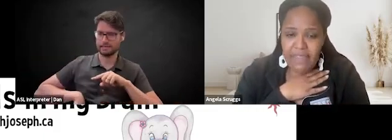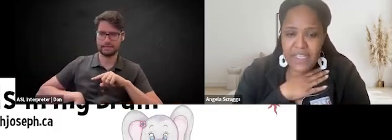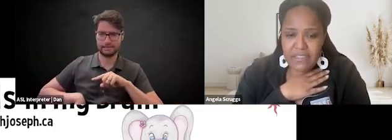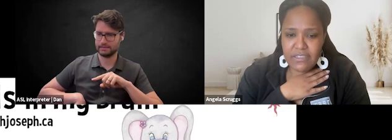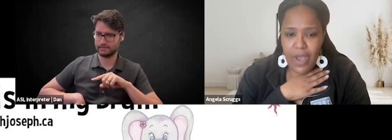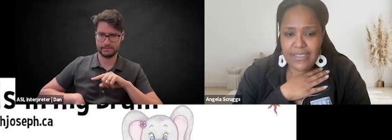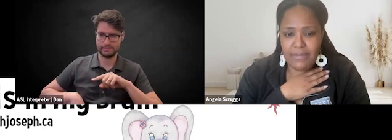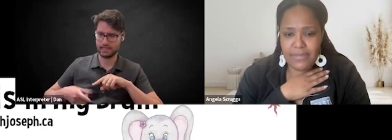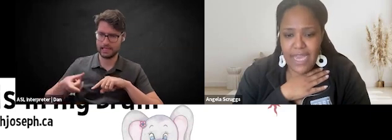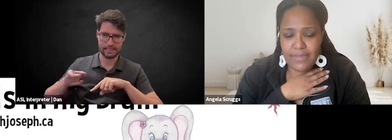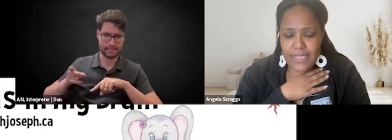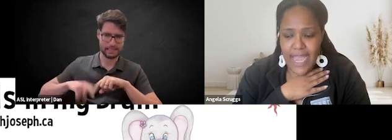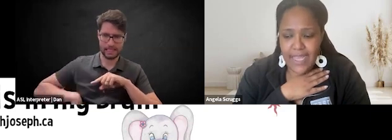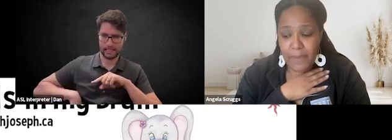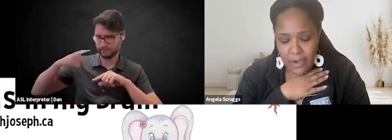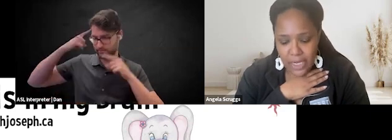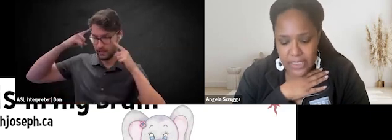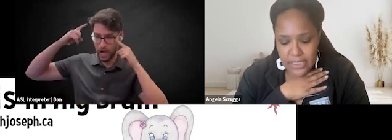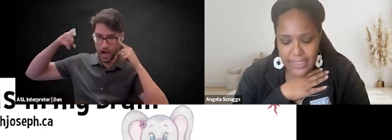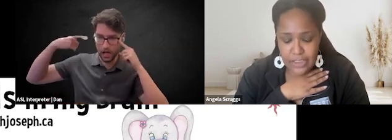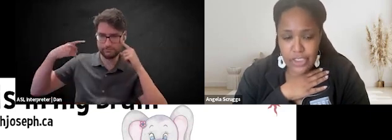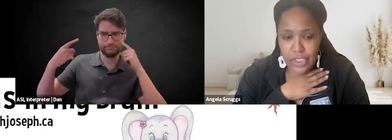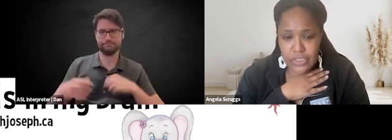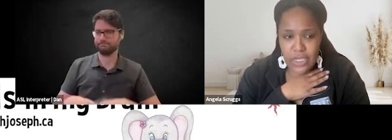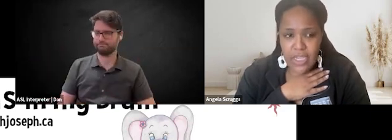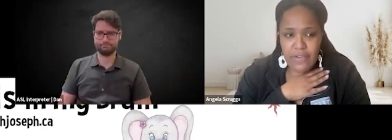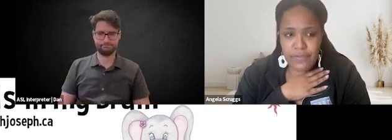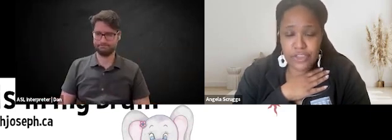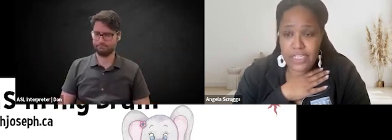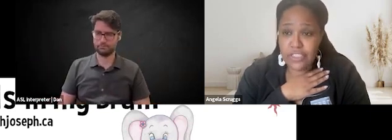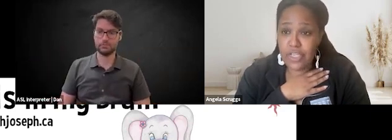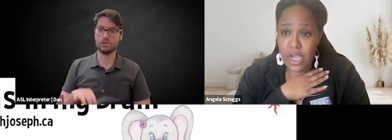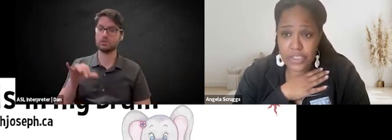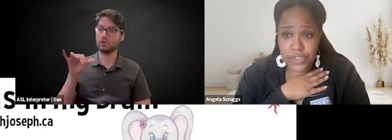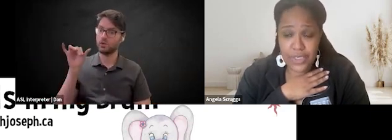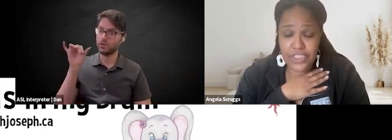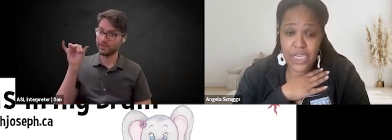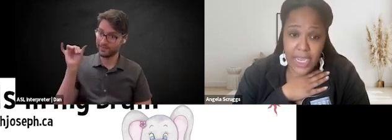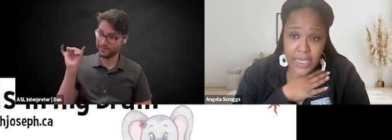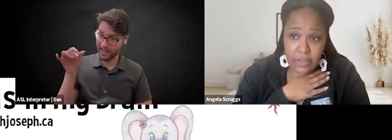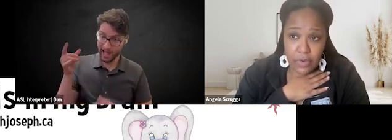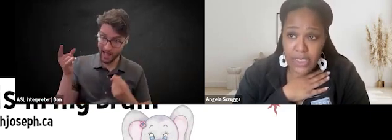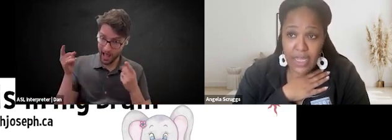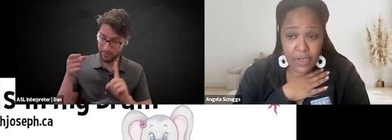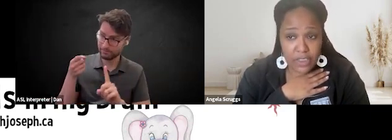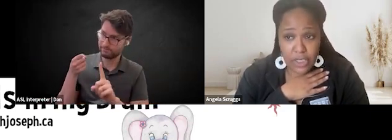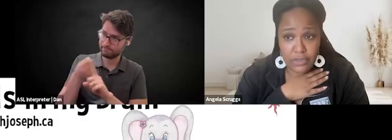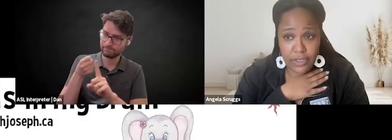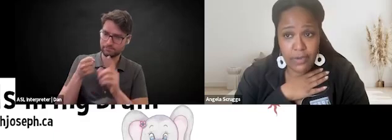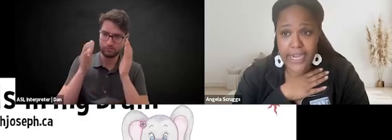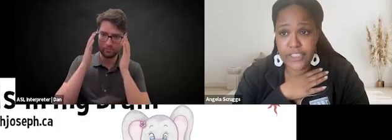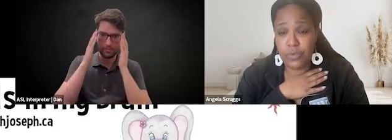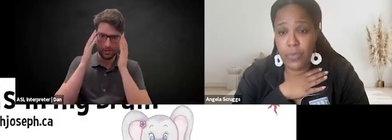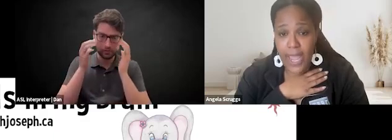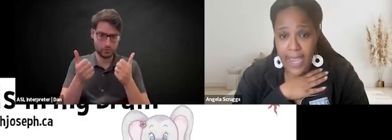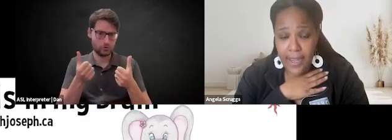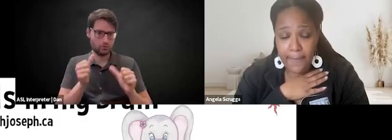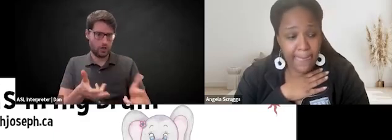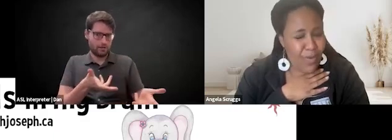And this is why sometimes, as parents, as adults, if we're trying to talk to a child or another adult in a rational way,